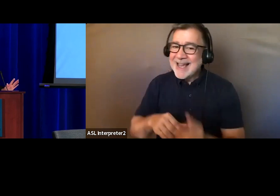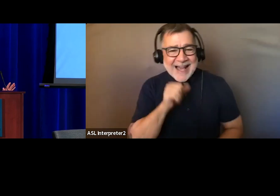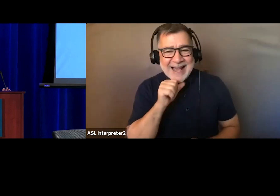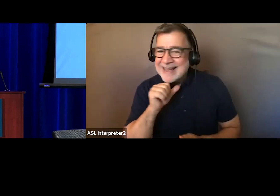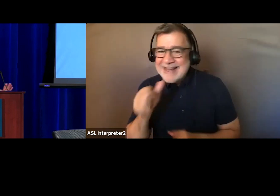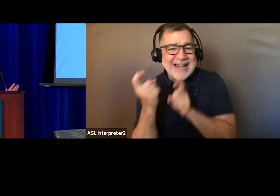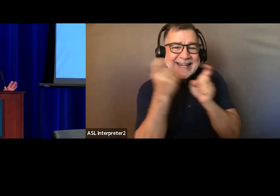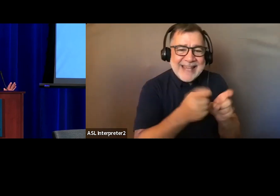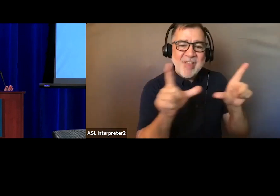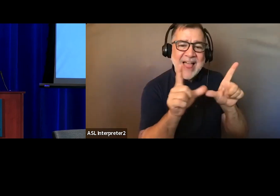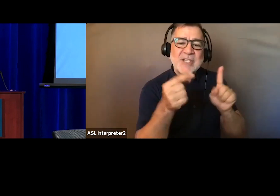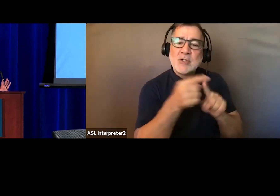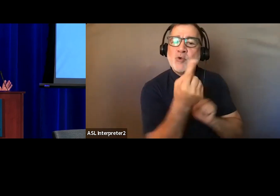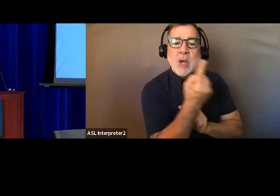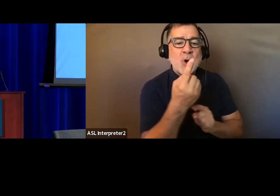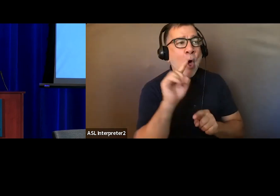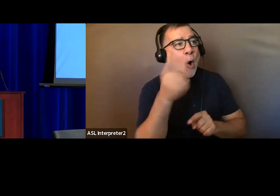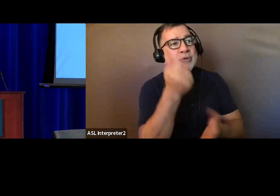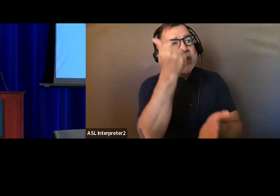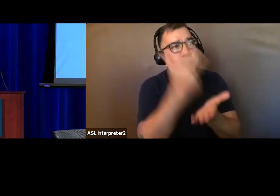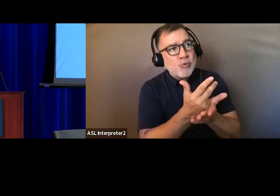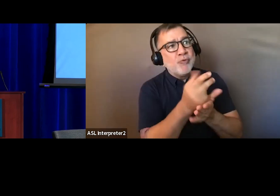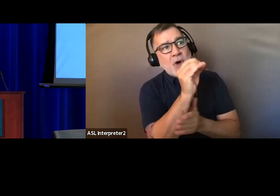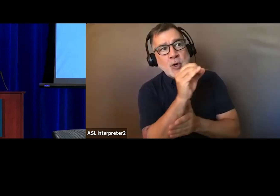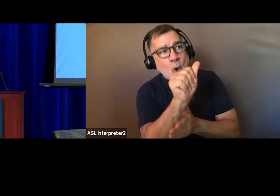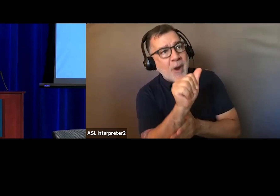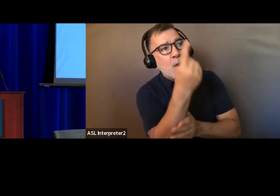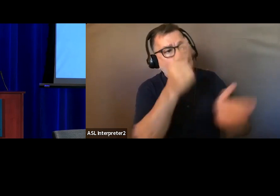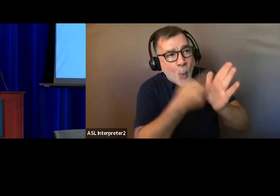We don't want to tie up a license just for that user.